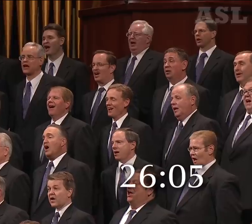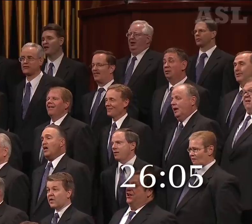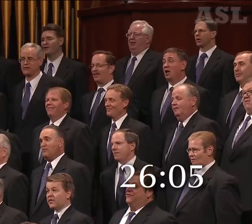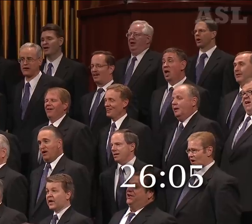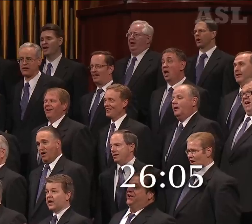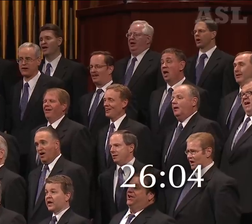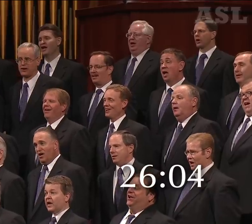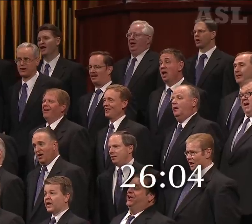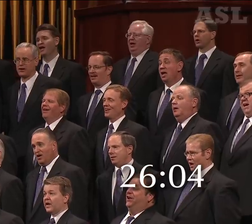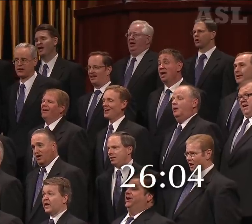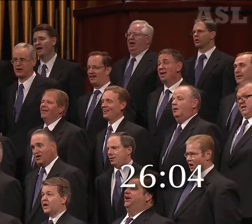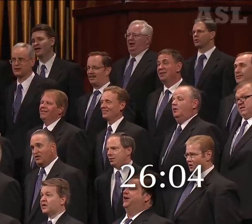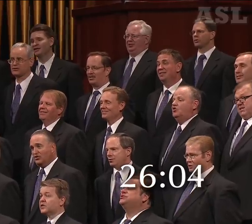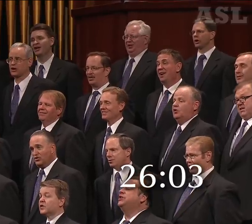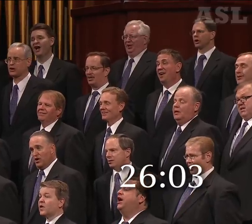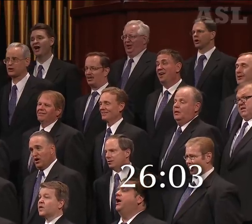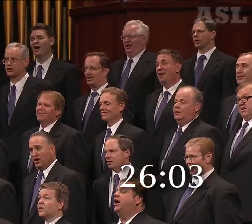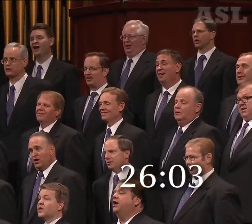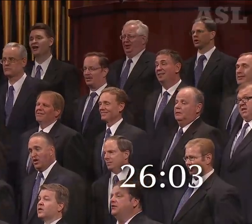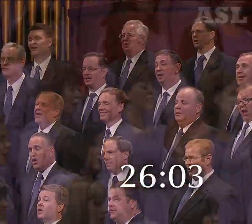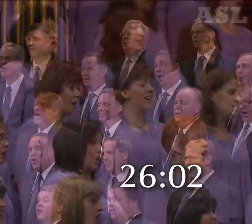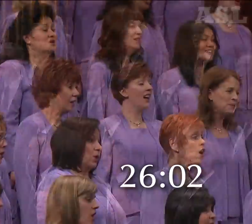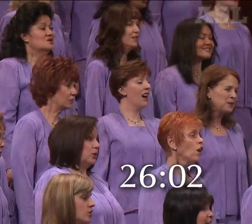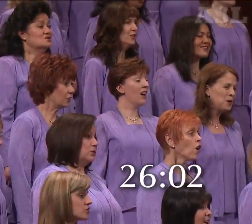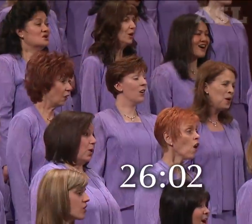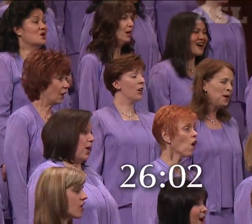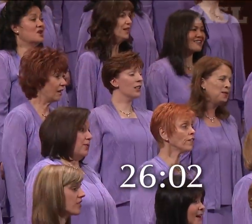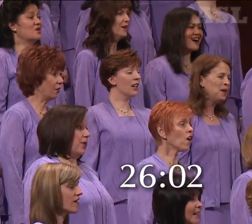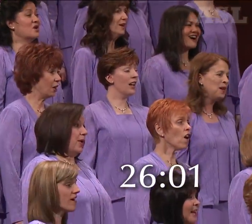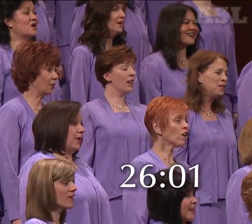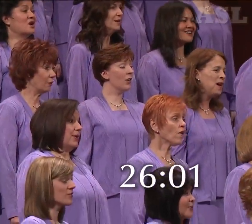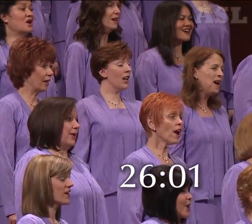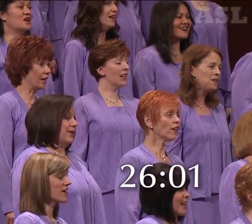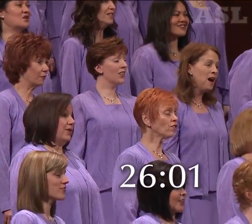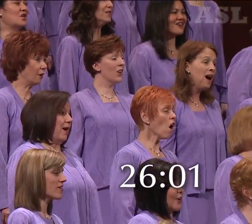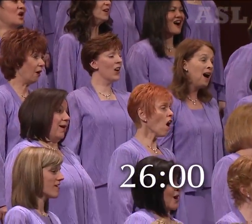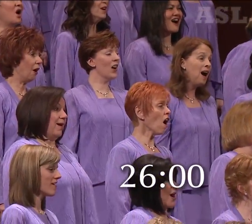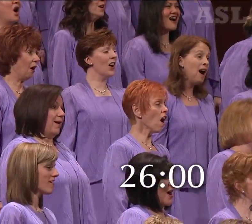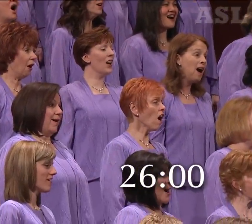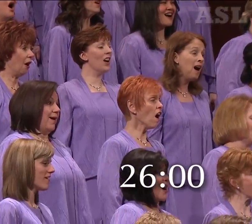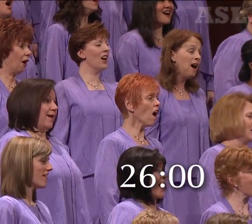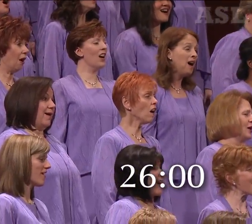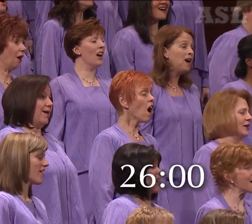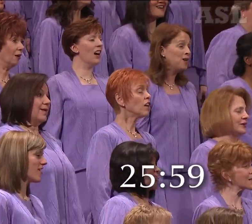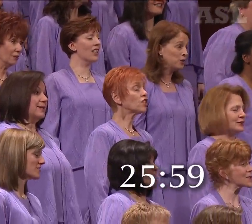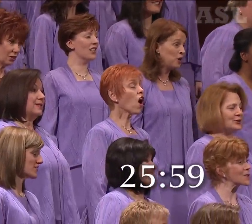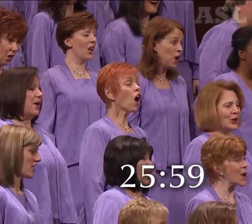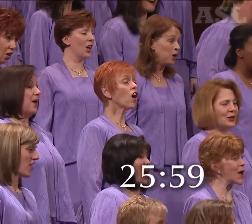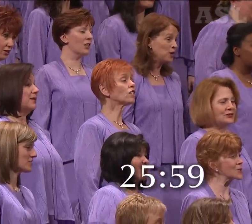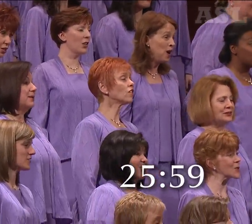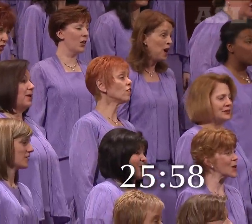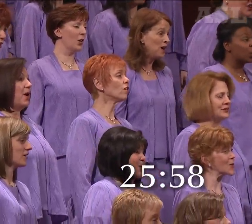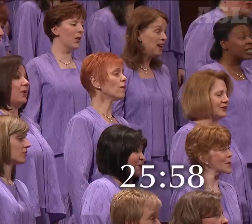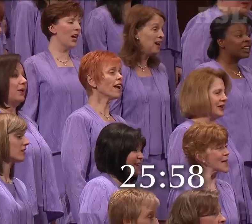CLOSED CAPTION CHANNEL OF THE CHURCH OF JESUS CHRIST OF LATTER-DAY SAINTS.